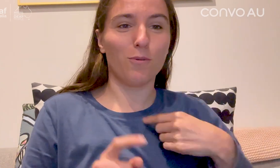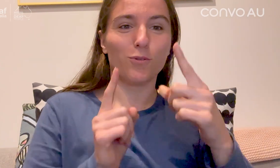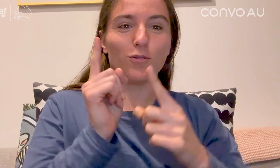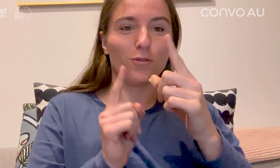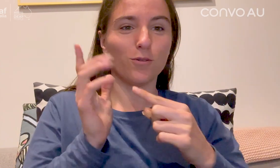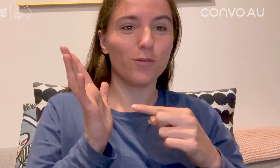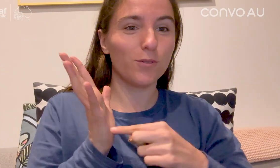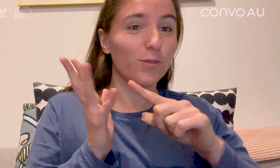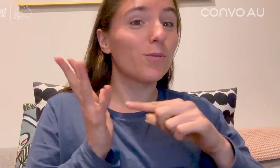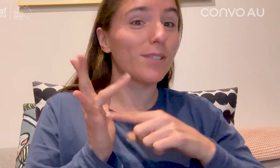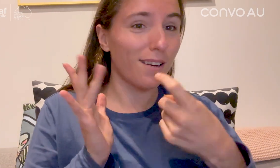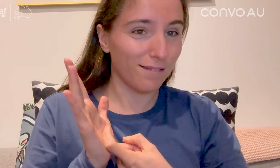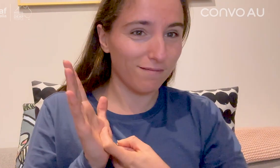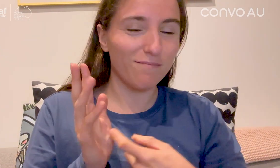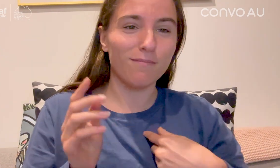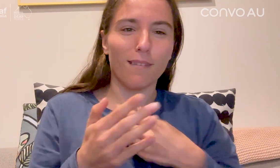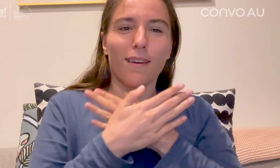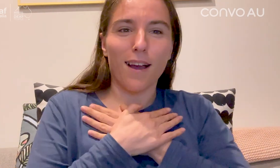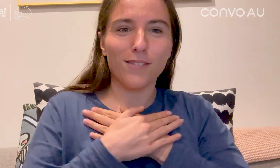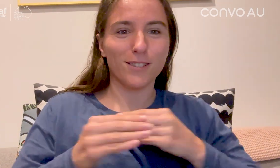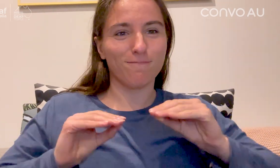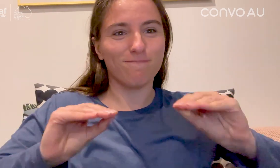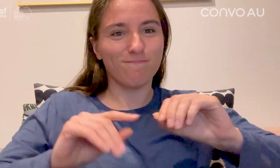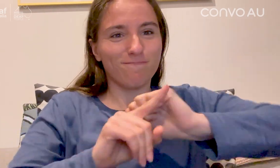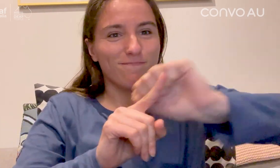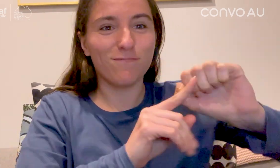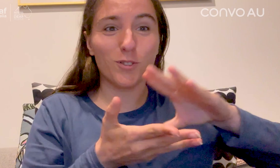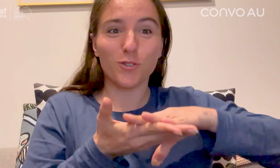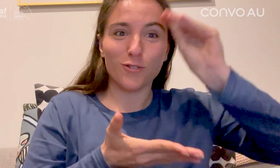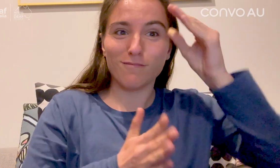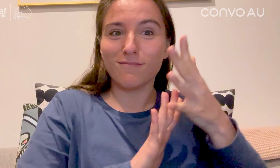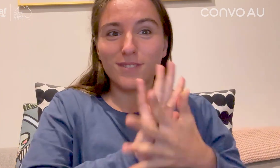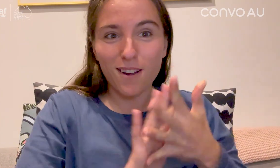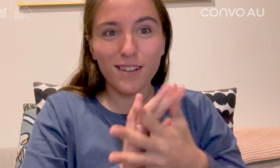I was an Auslan tutor. I love teaching and helping students to improve their signing.